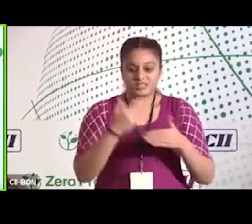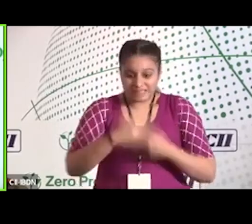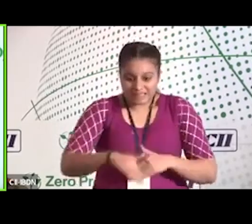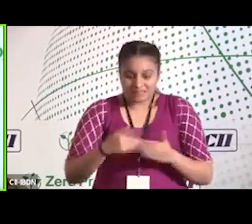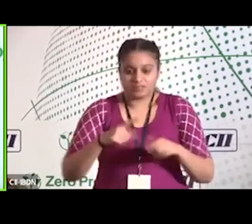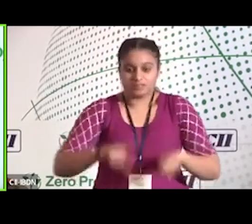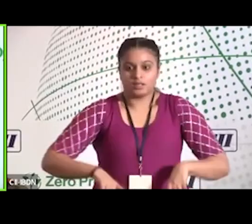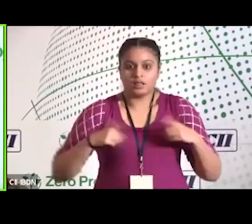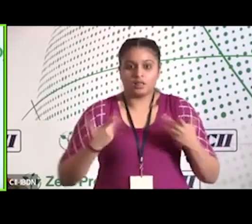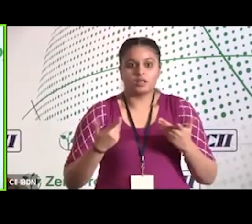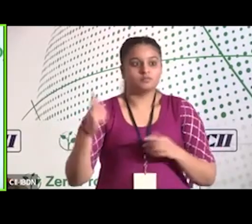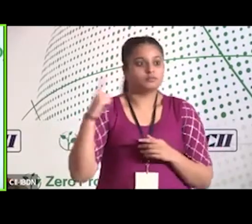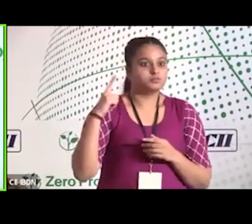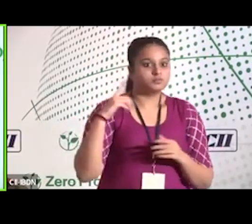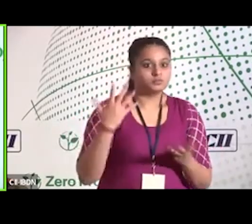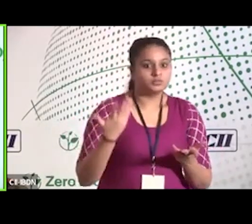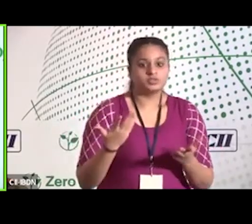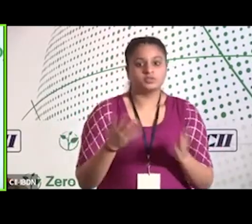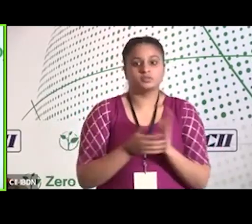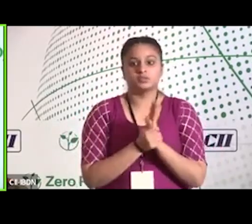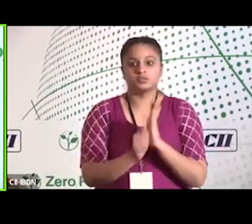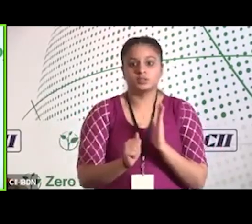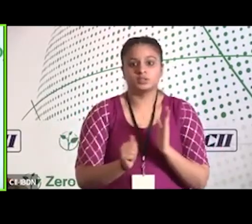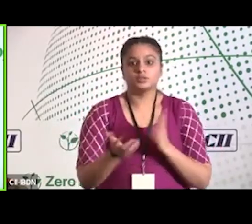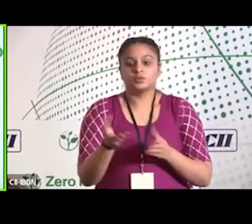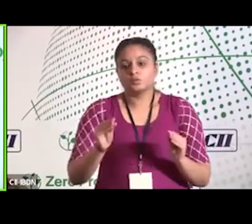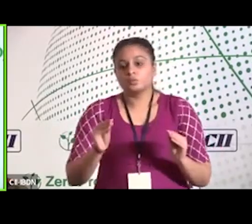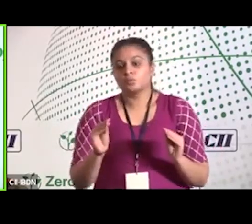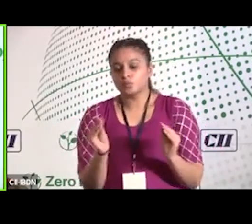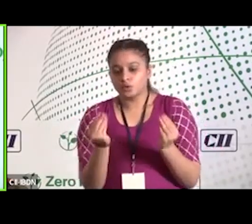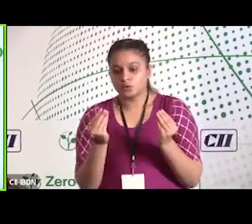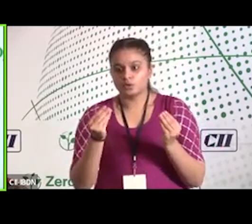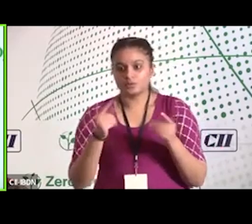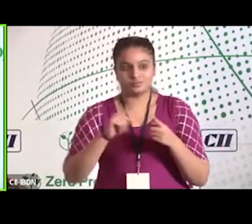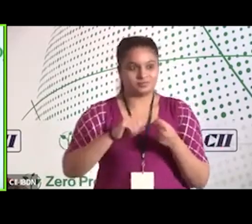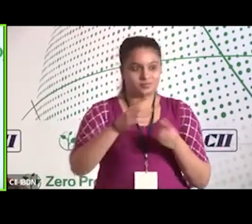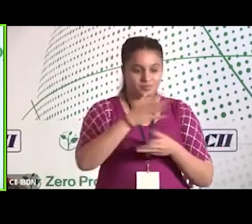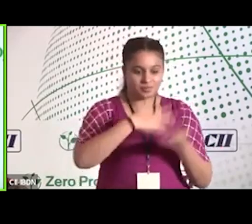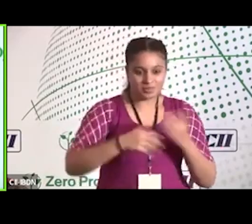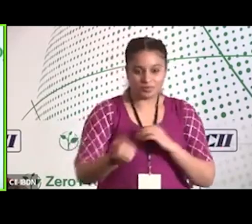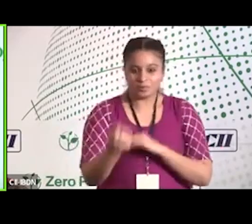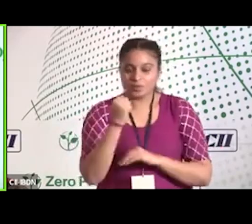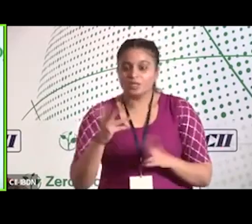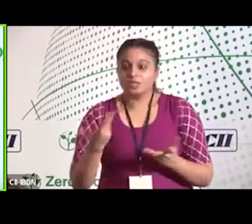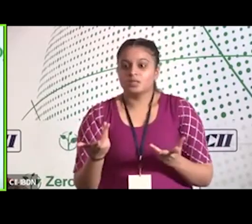lives, leadership skills, empowerment, advocating for policy change,